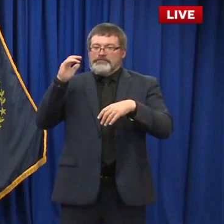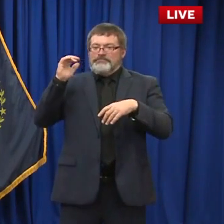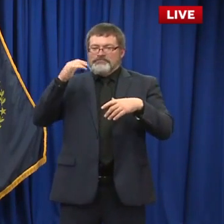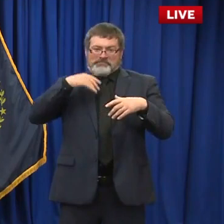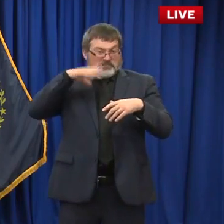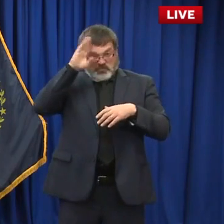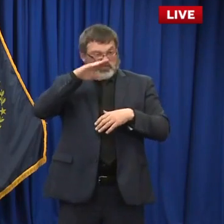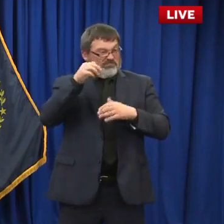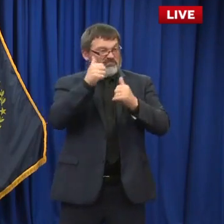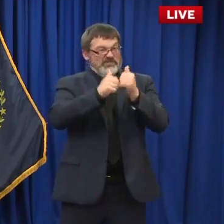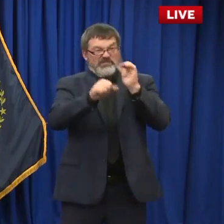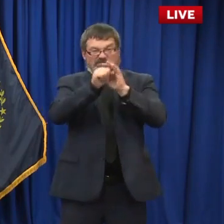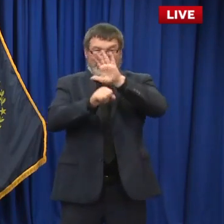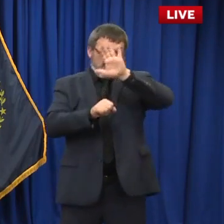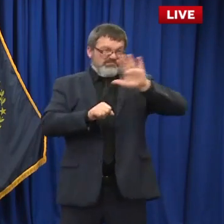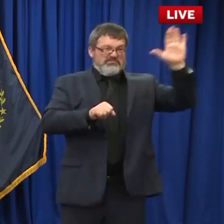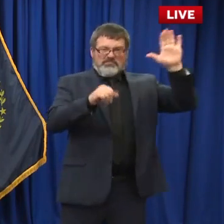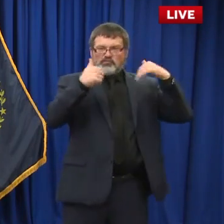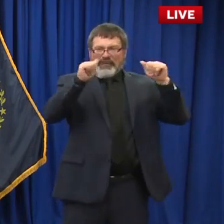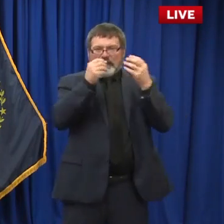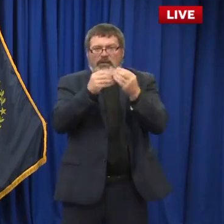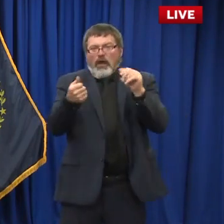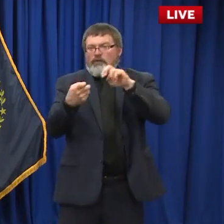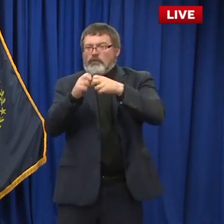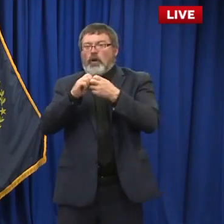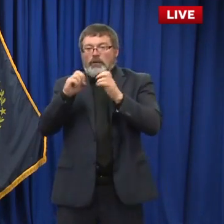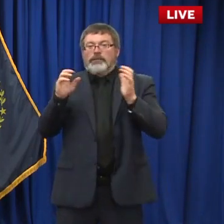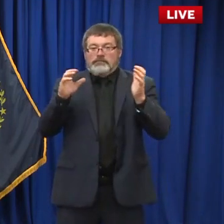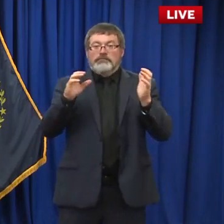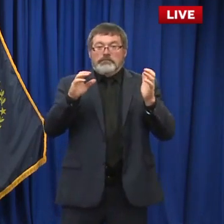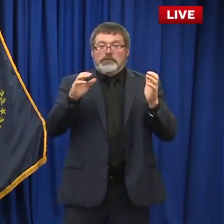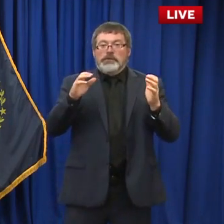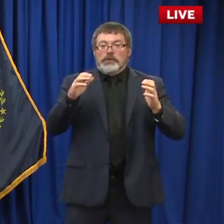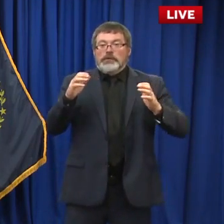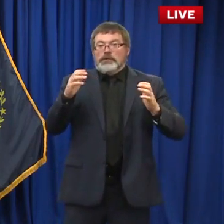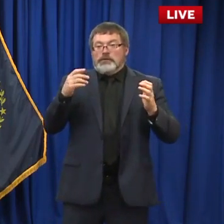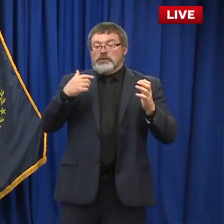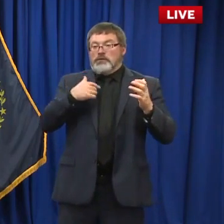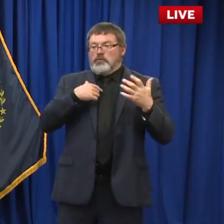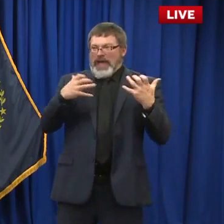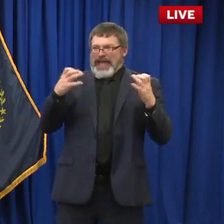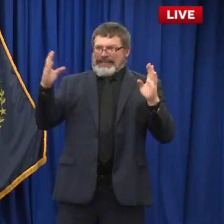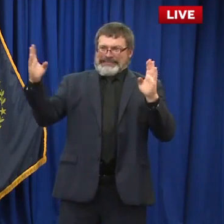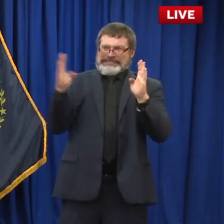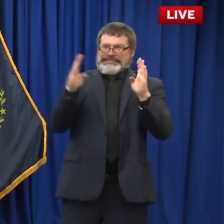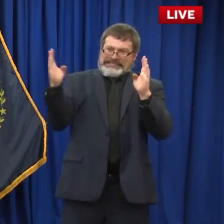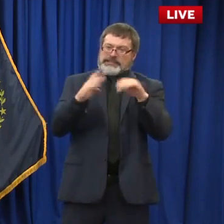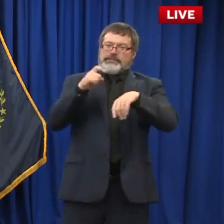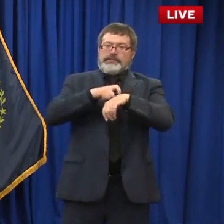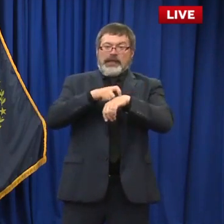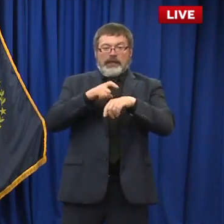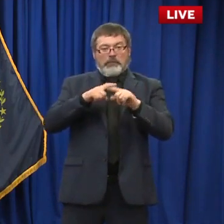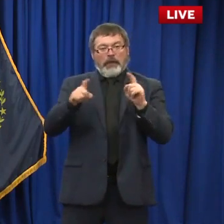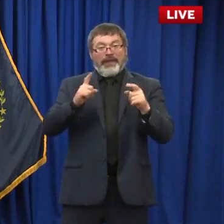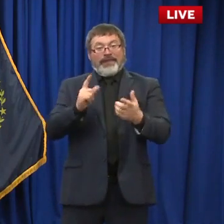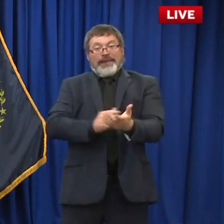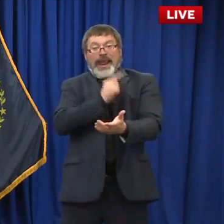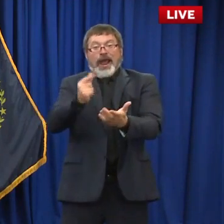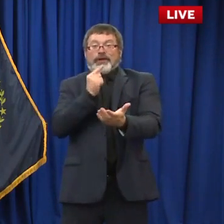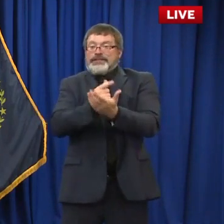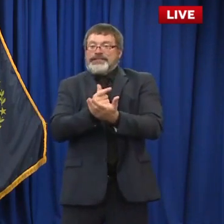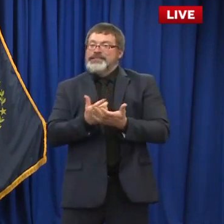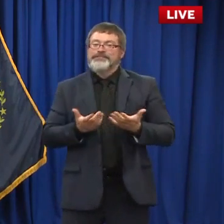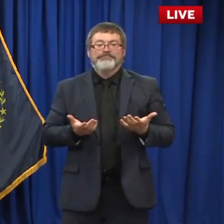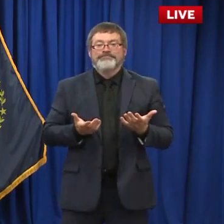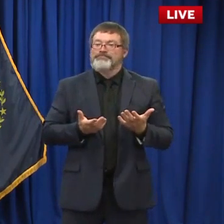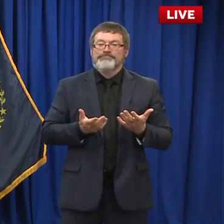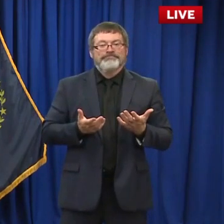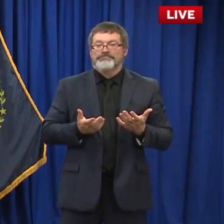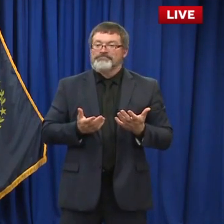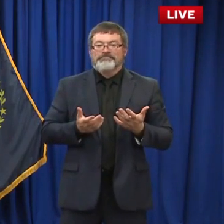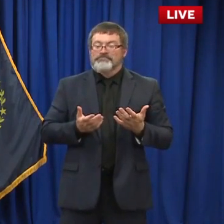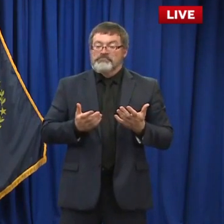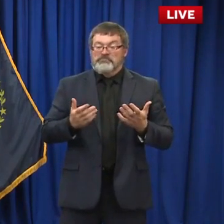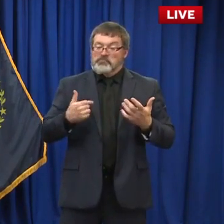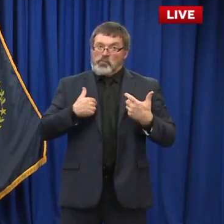TO, TO BE MORE SELF-SUFFICIENT WITH OUR OWN TESTING AS IS EVERY STATE, BUT I DON'T THINK THERE'S ANY GUARANTEE TESTING TIMES ARE COMING FROM SEVEN DAYS DOWN TO THREE.